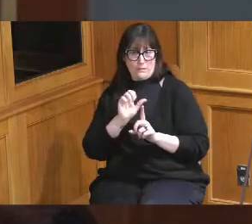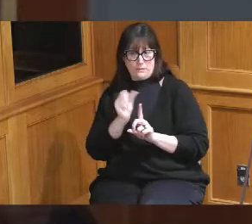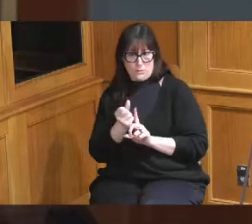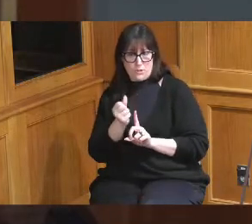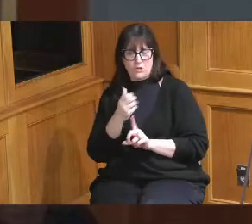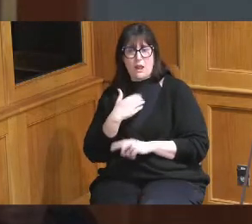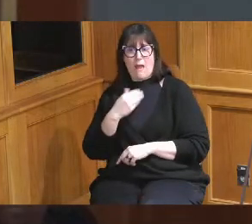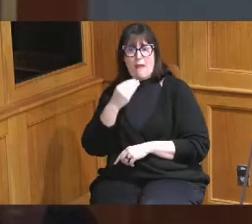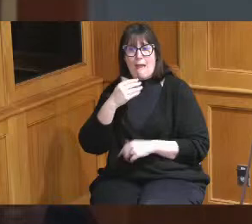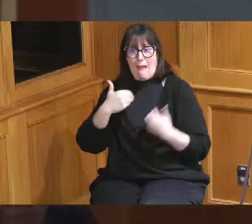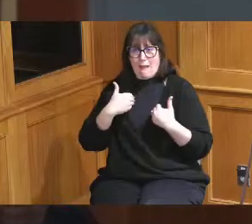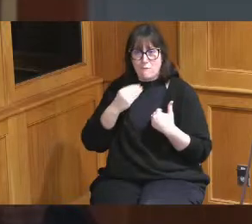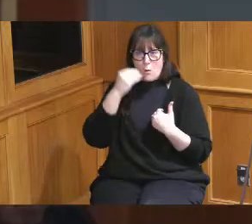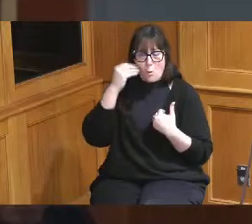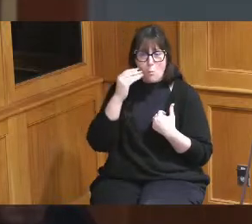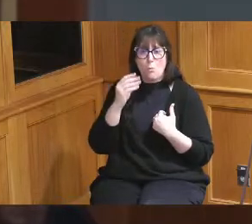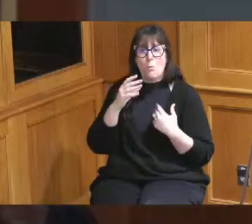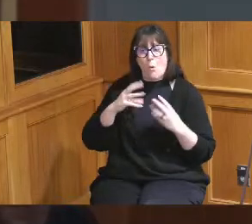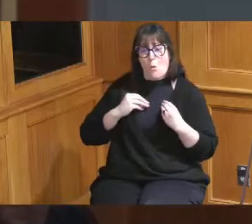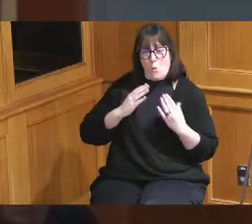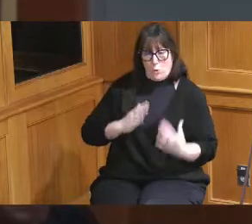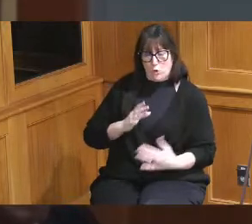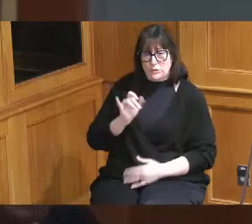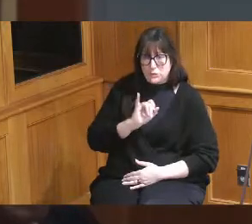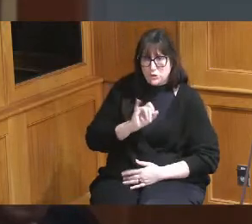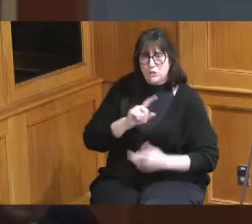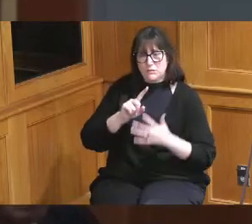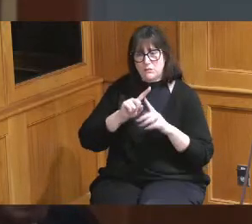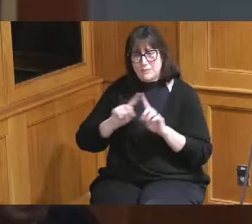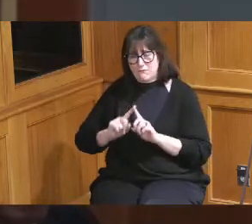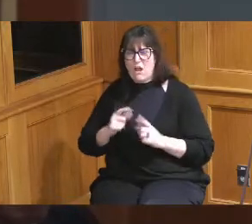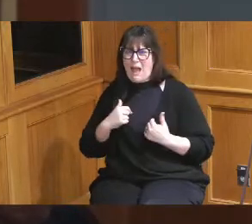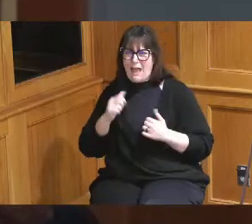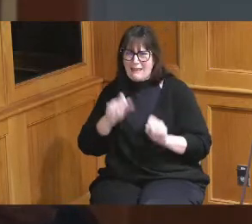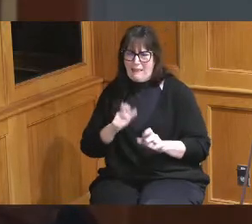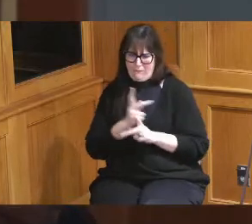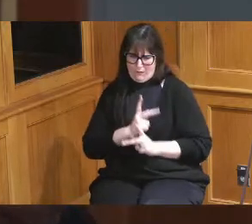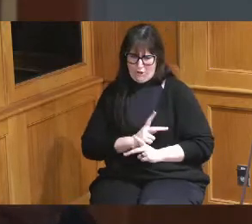I have different kinds of Insurance I'm I'm G to figure it out right if if my home is impacted by